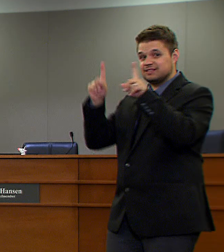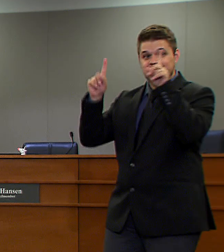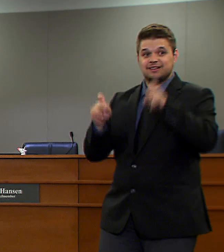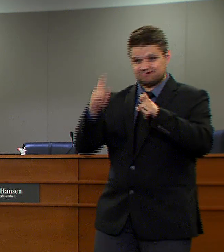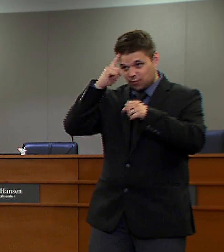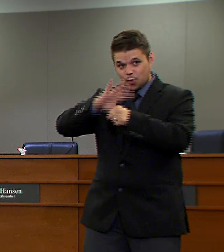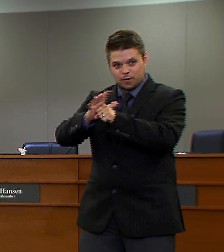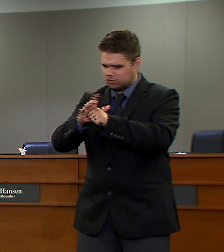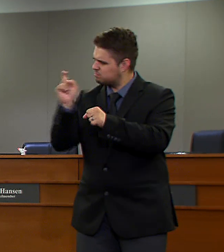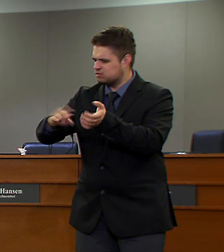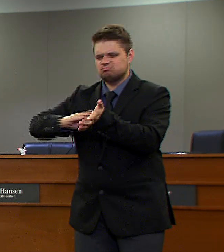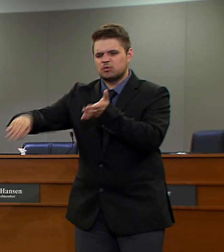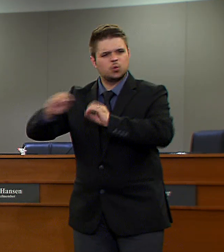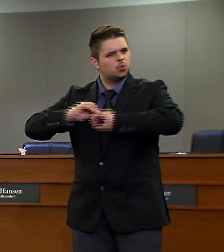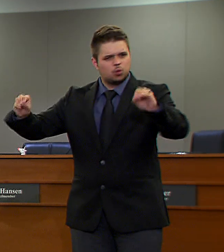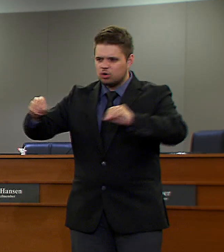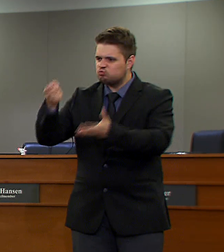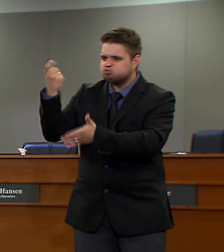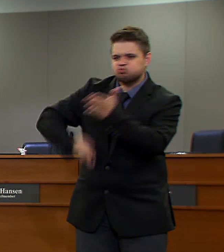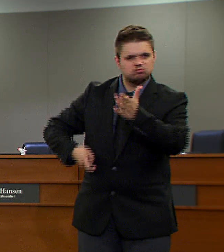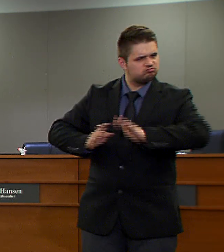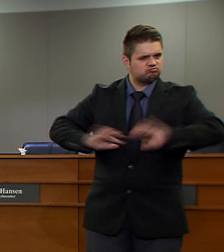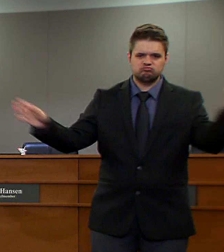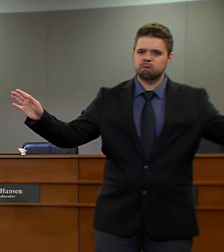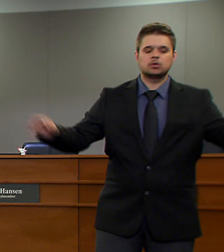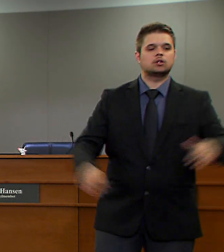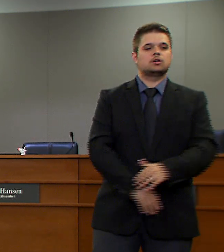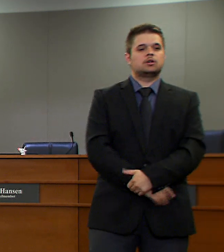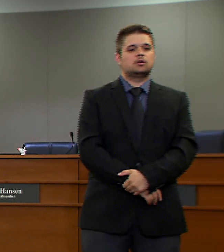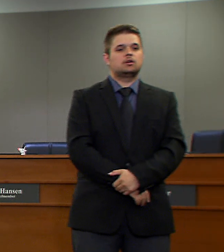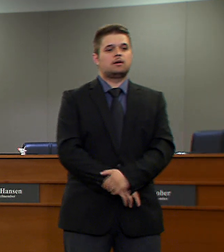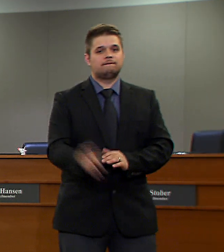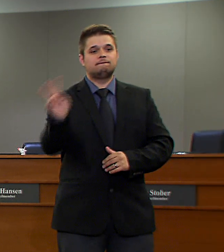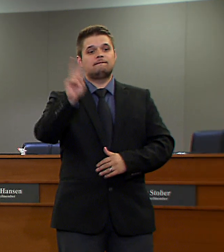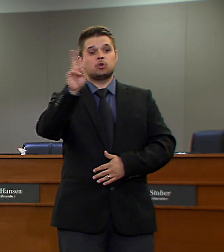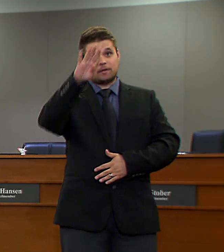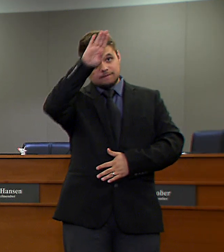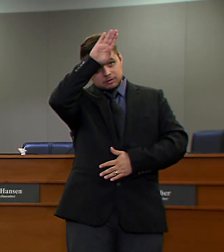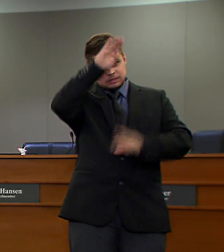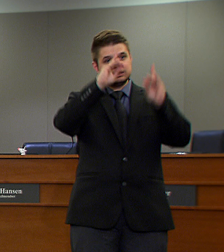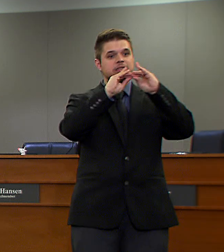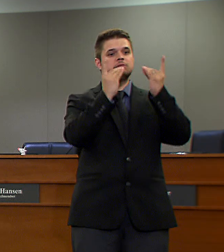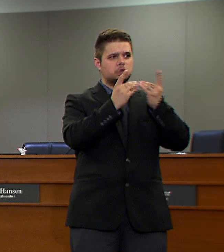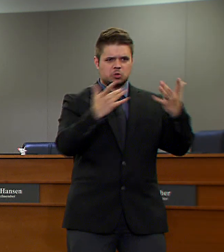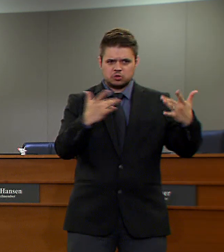from people with symptoms of heart attacks, strokes and other serious medical issues.